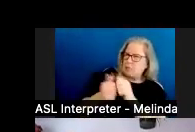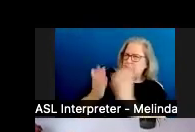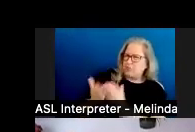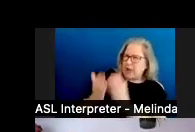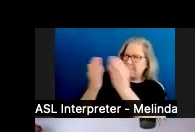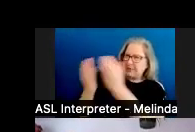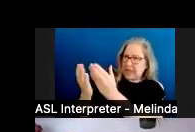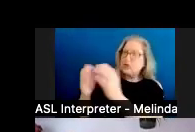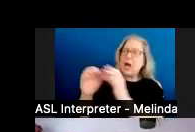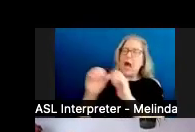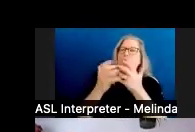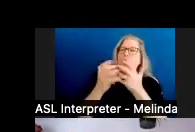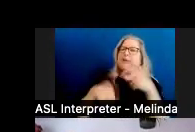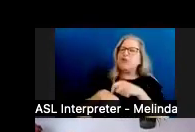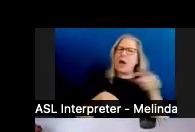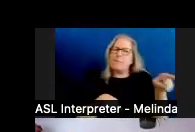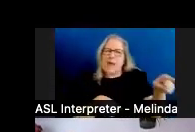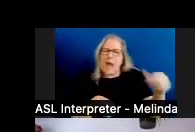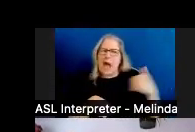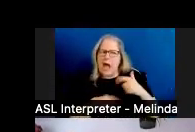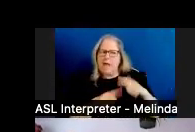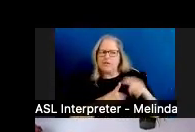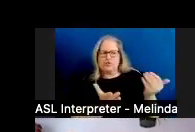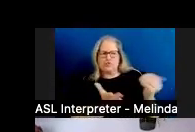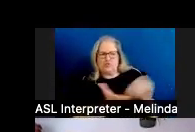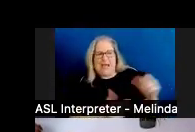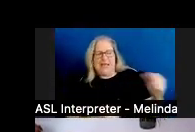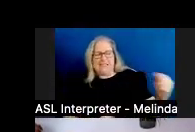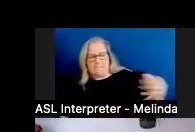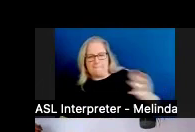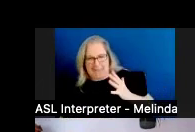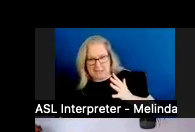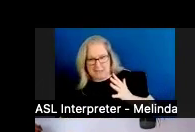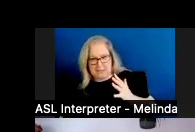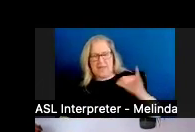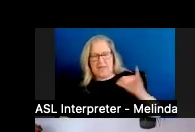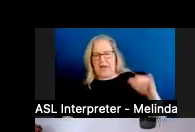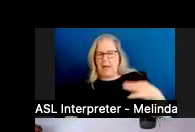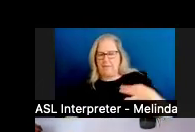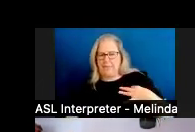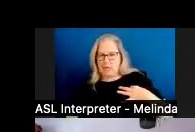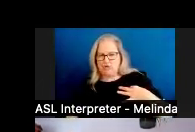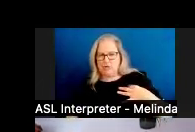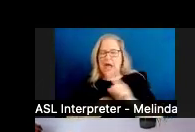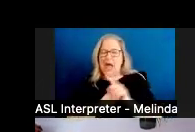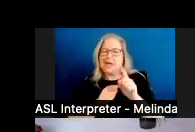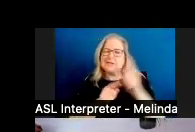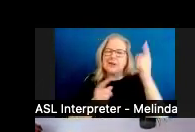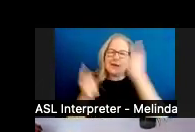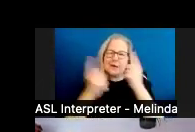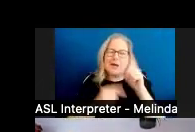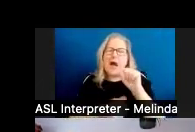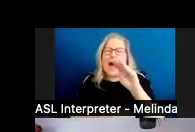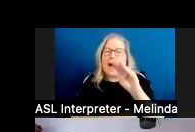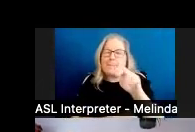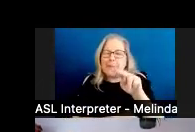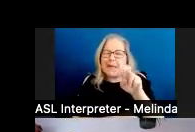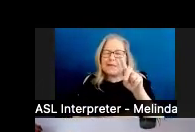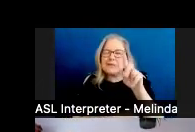How much time do they have to resubmit that application as a resubmission or amended application? Sean Hine: Yeah, so the applicant